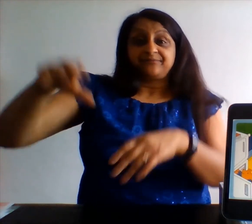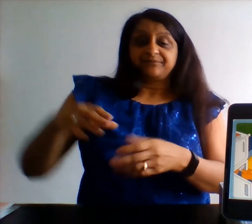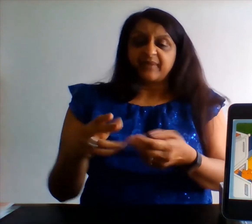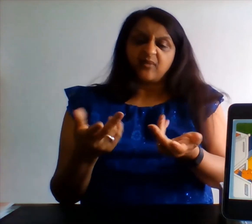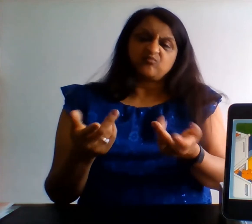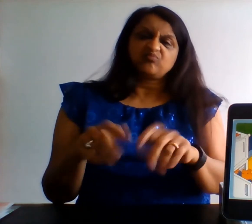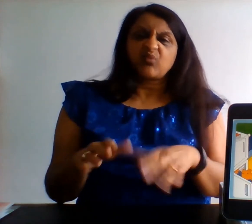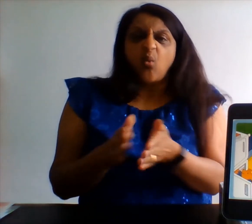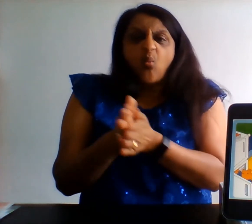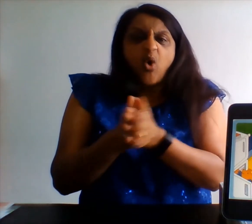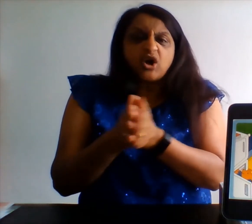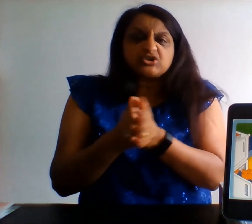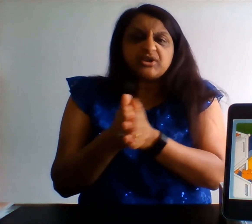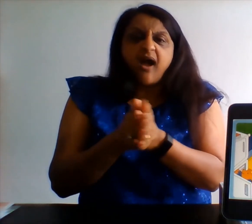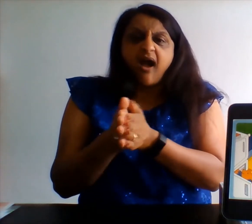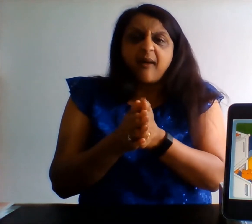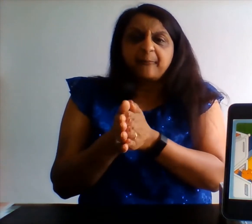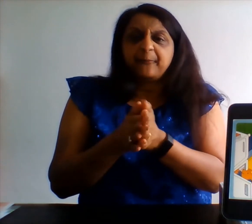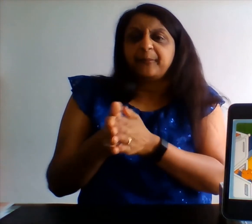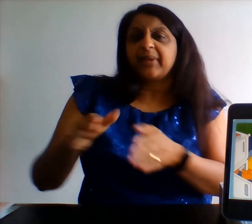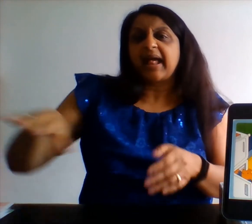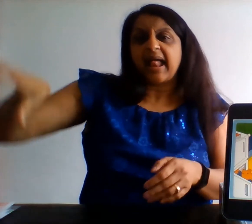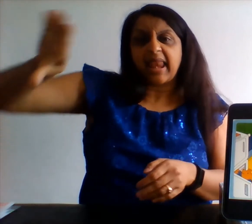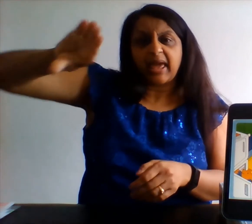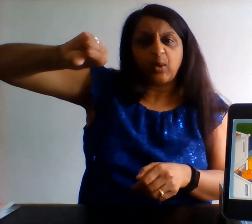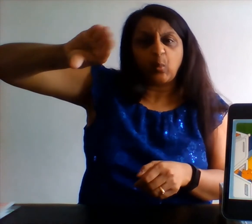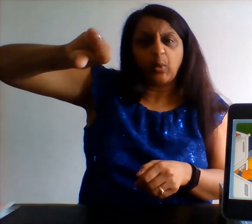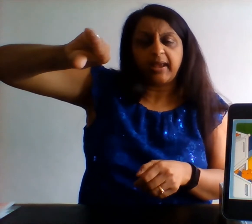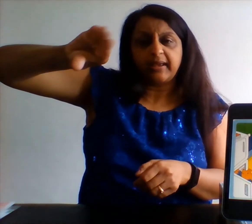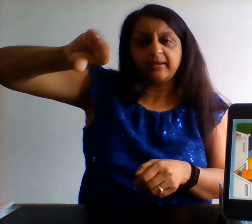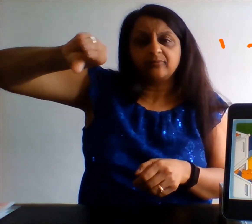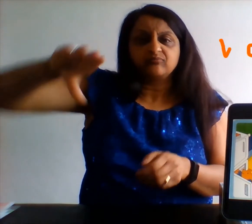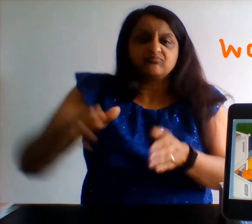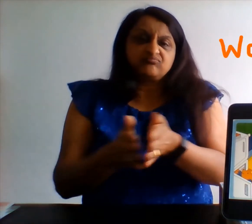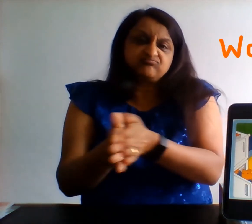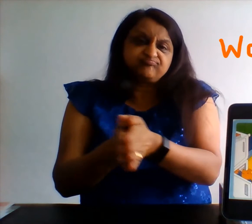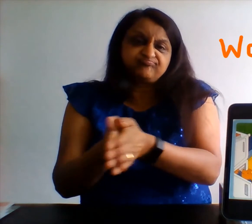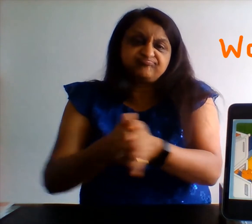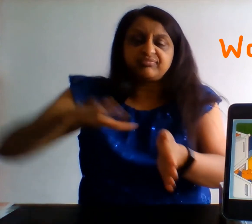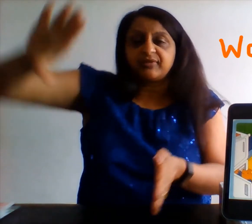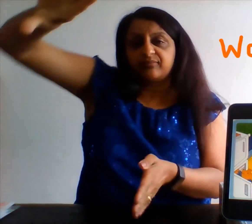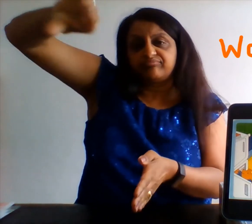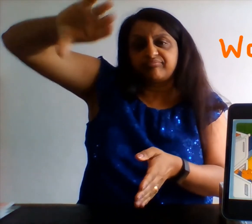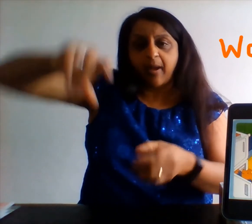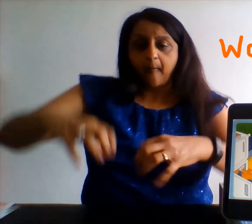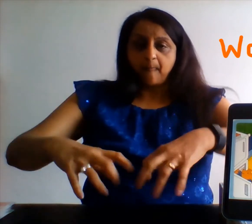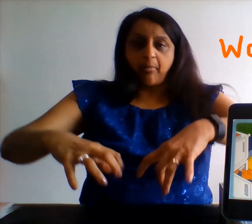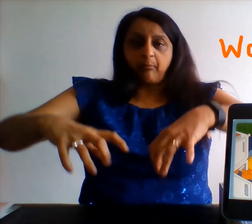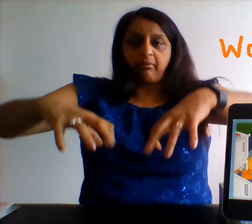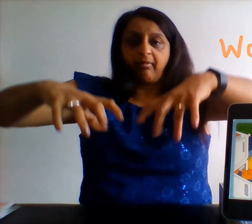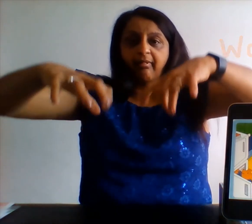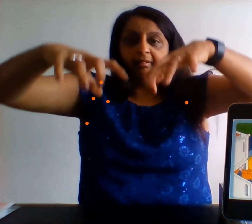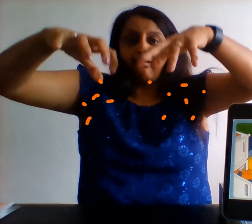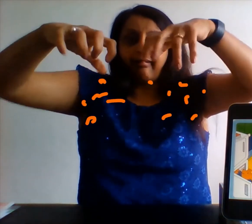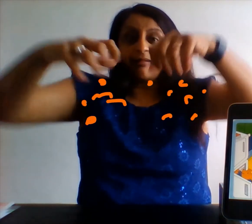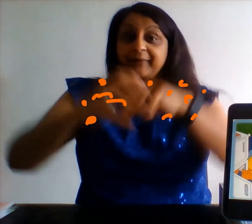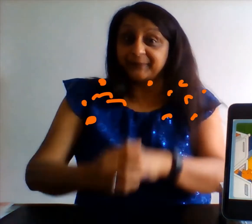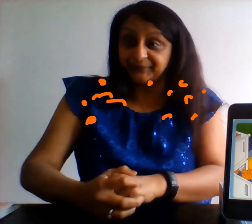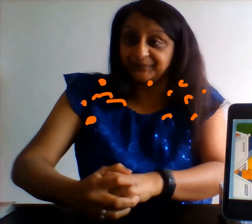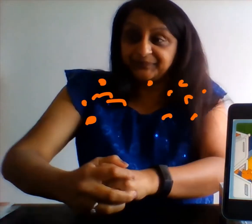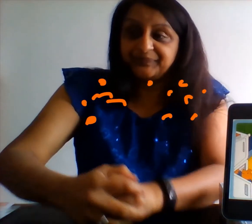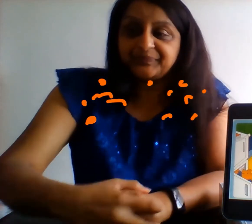While we wash our hands, we might use washing up liquid. This will make lots of bubbles.